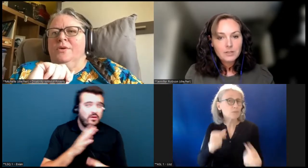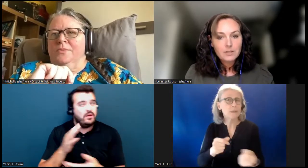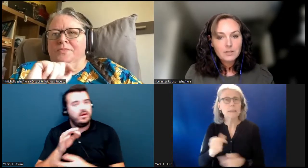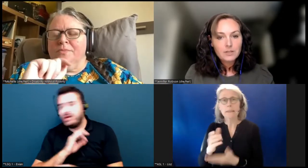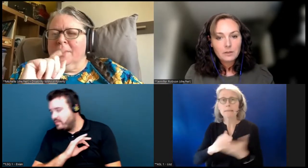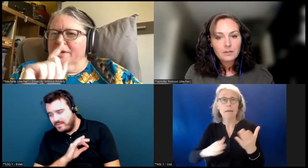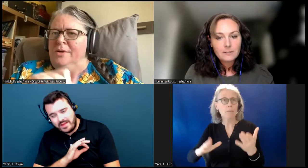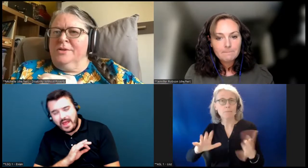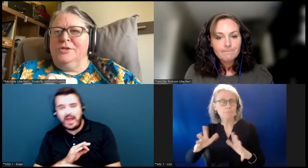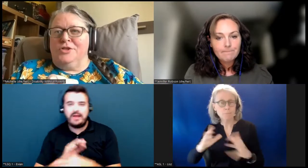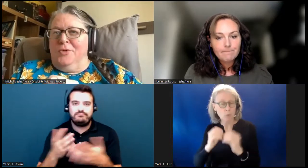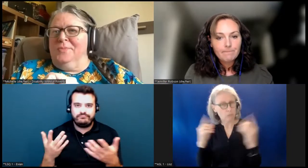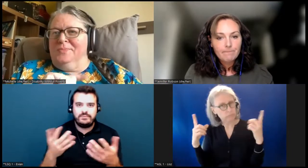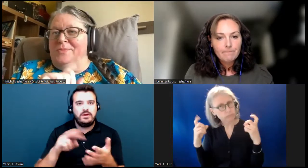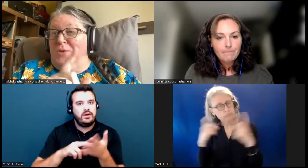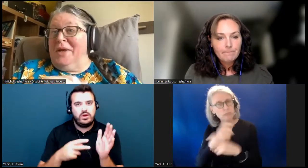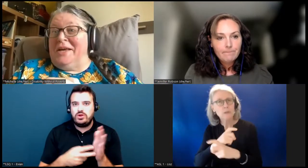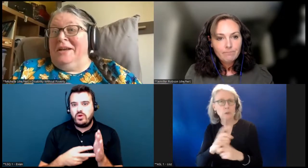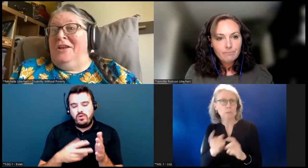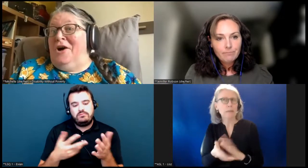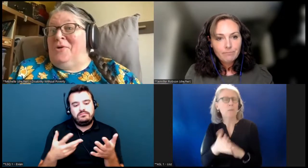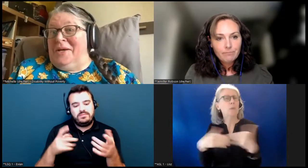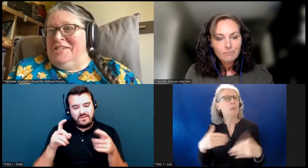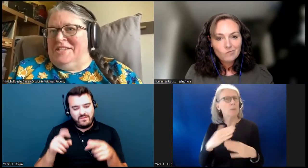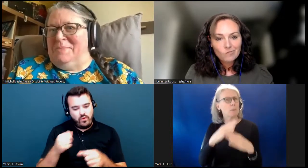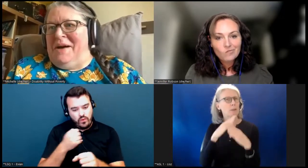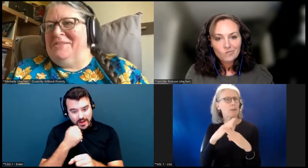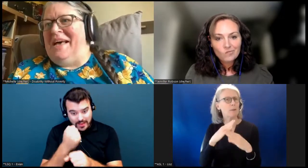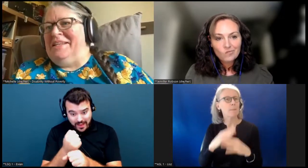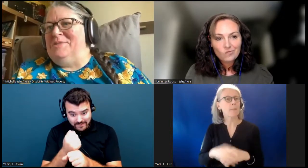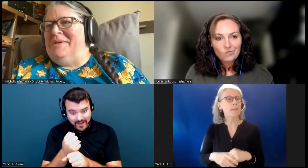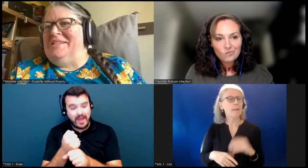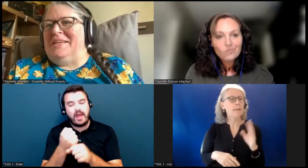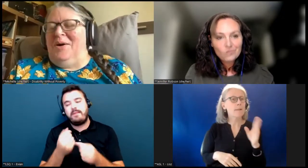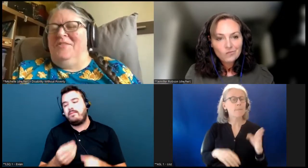WITH DISABILITIES. WE GET A LOT OF QUESTIONS ABOUT ELIGIBILITY,